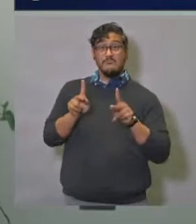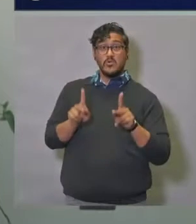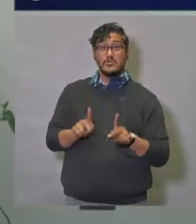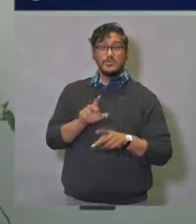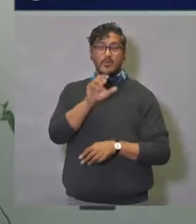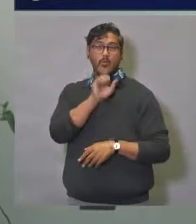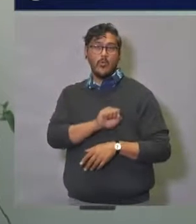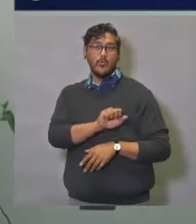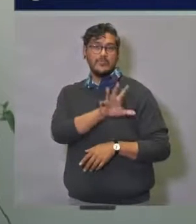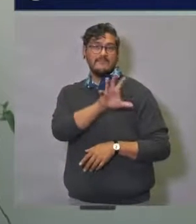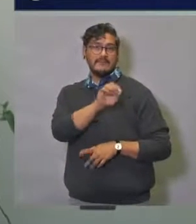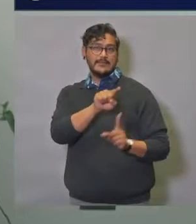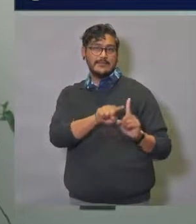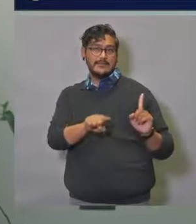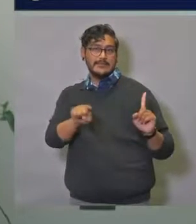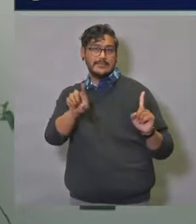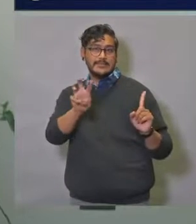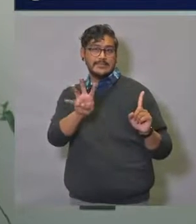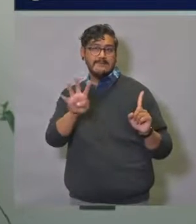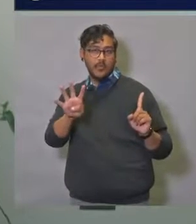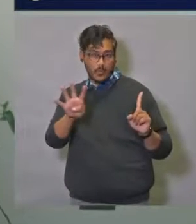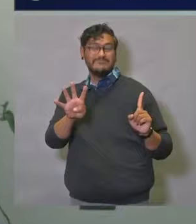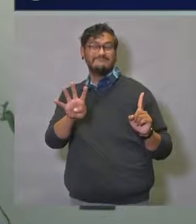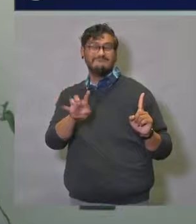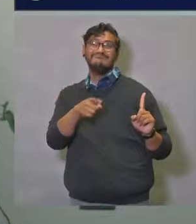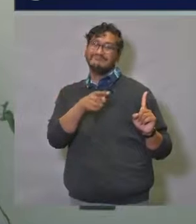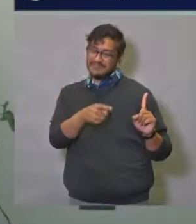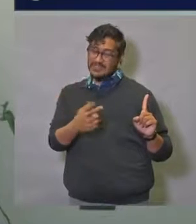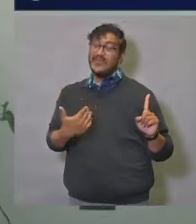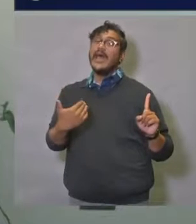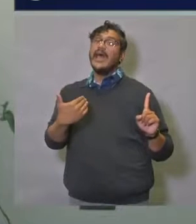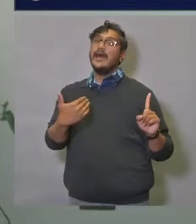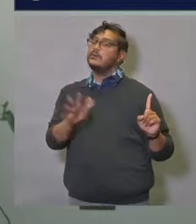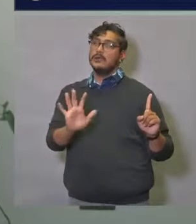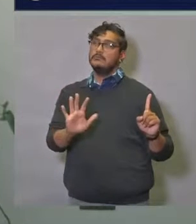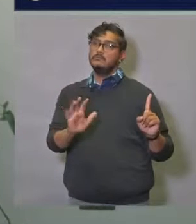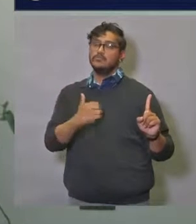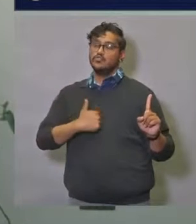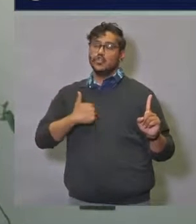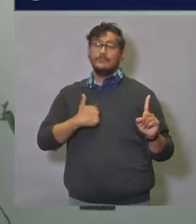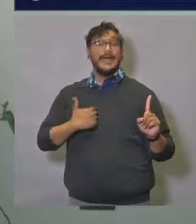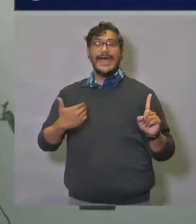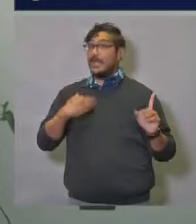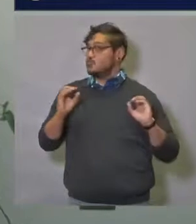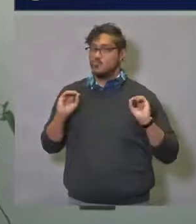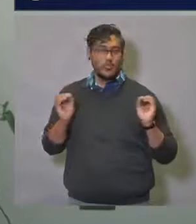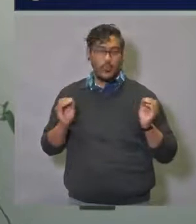UNDERLYING HEALTH CONDITIONS. ONE PERSON WHO DIED IS BETWEEN